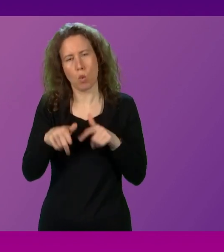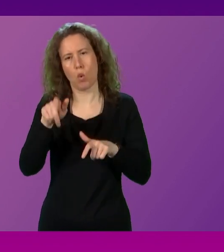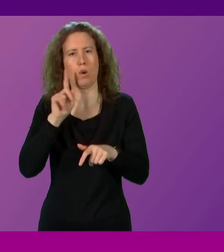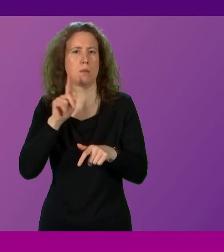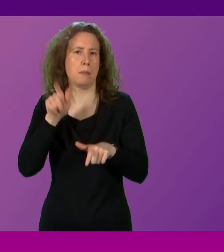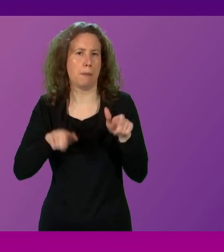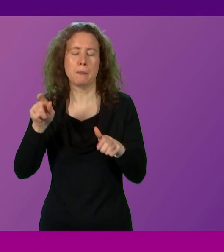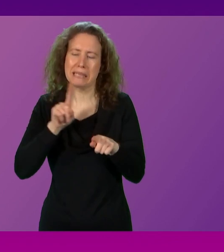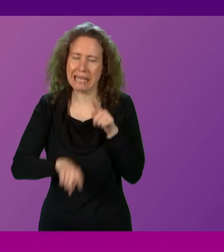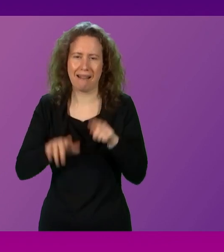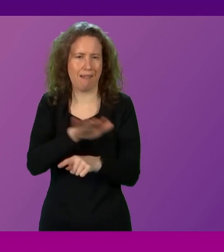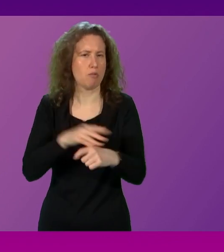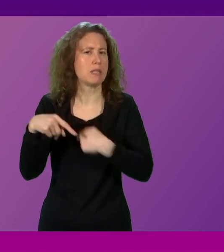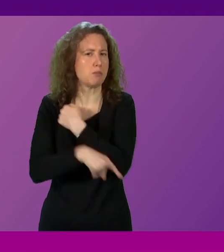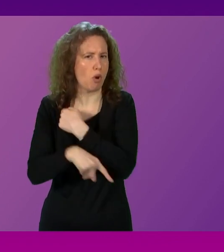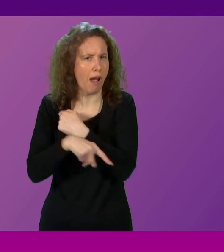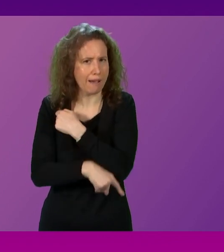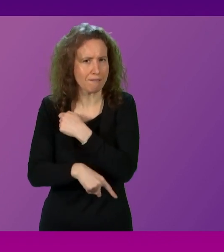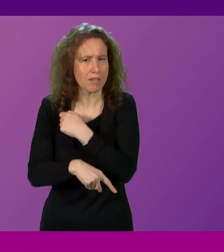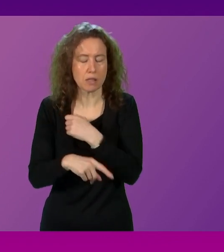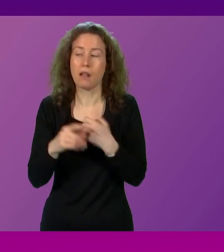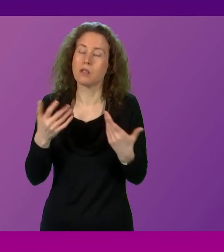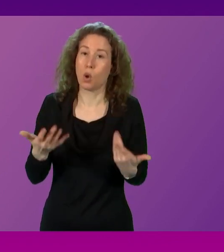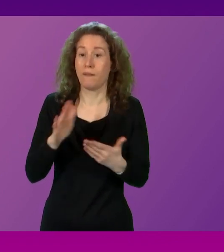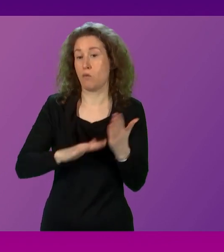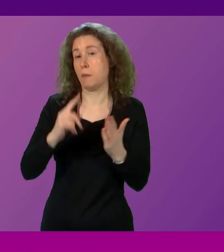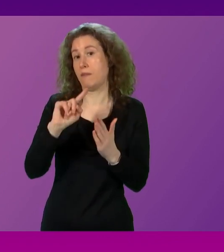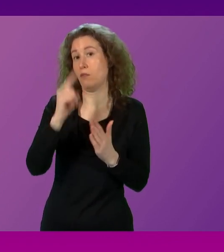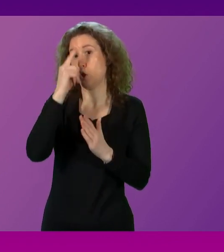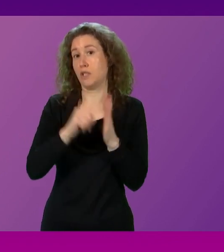in the most deprived areas. Therefore, from 1 January this year, a simplified